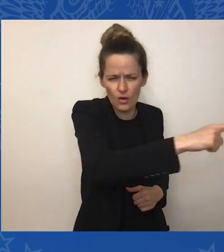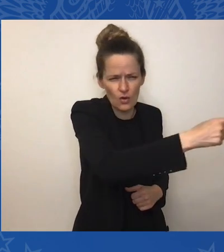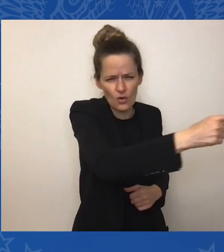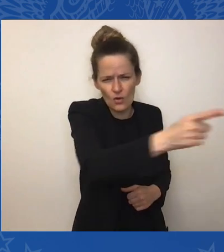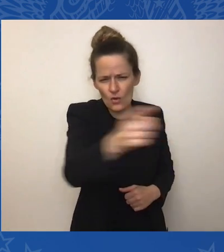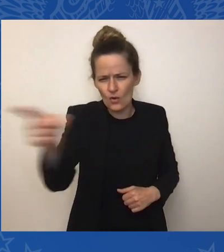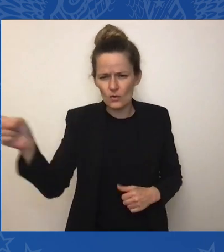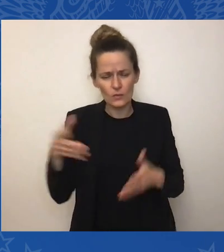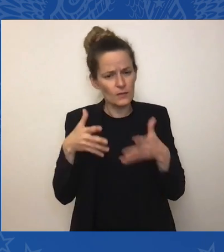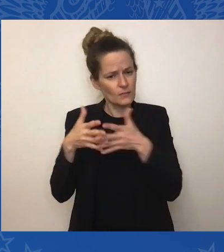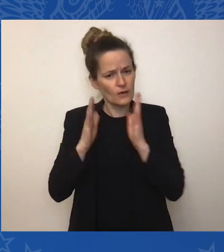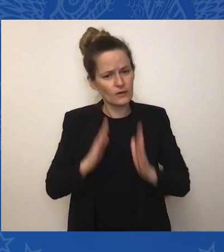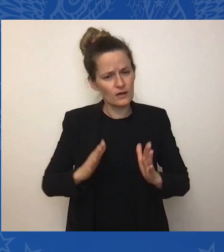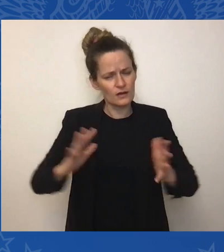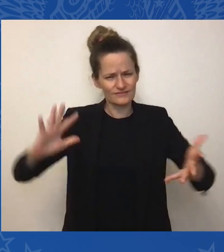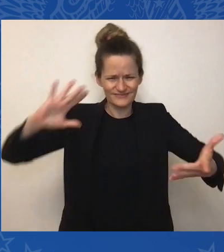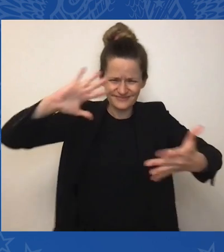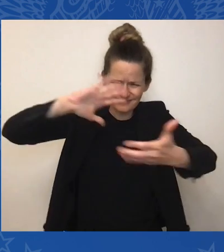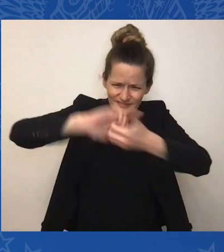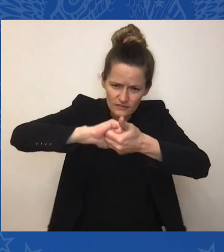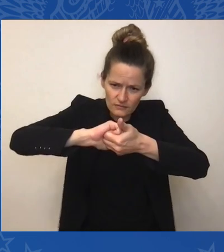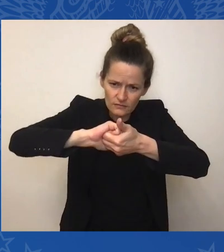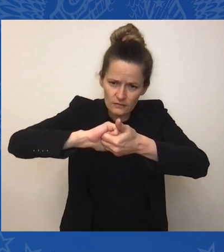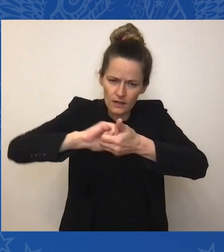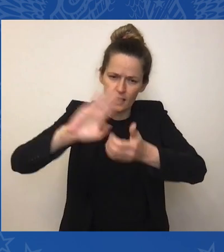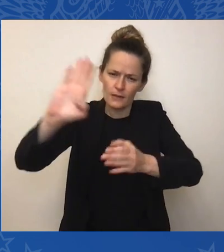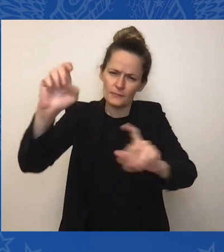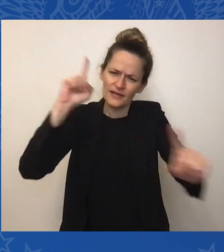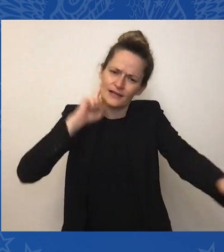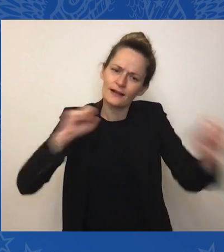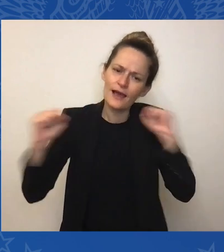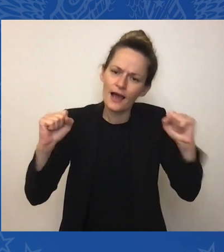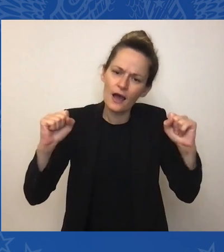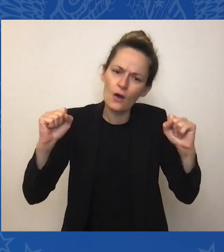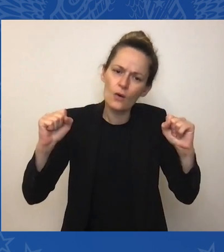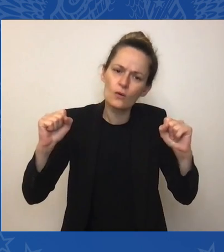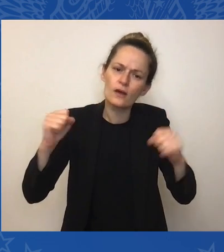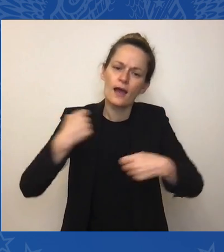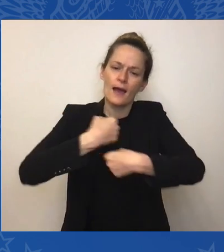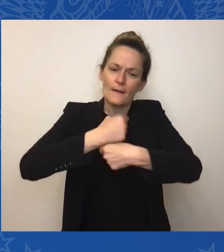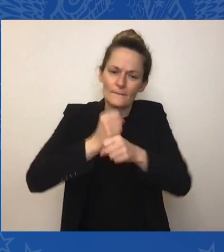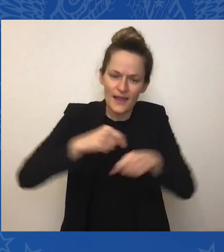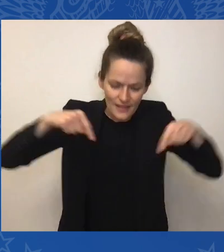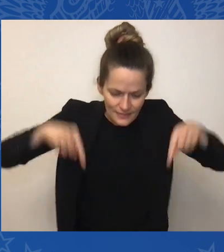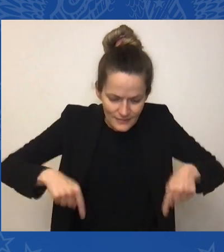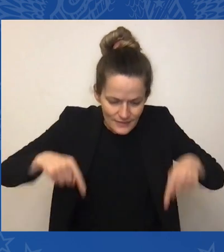to make this nation what it can and should be. I know we can do this. We have done it before.